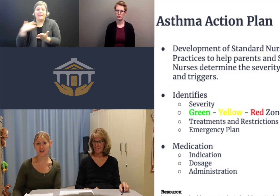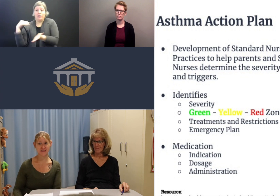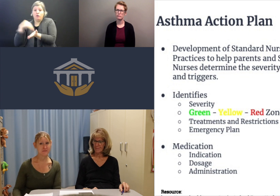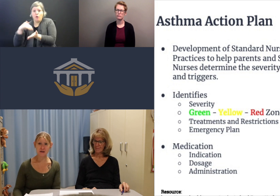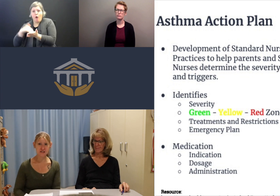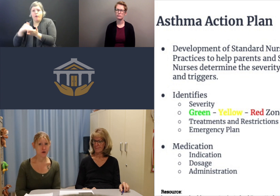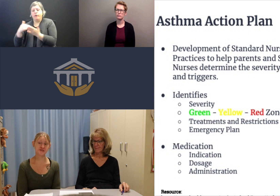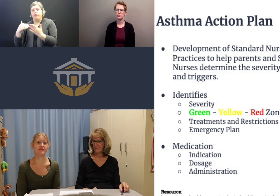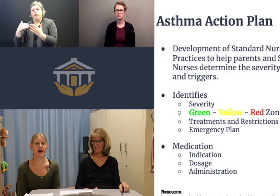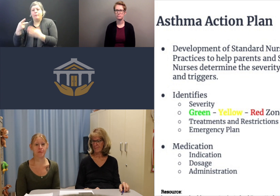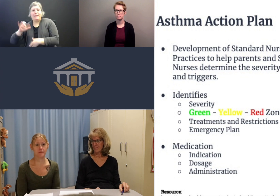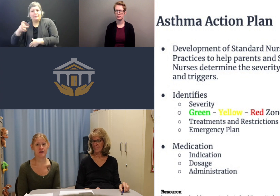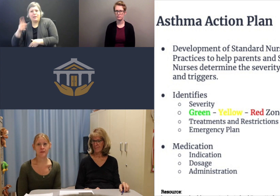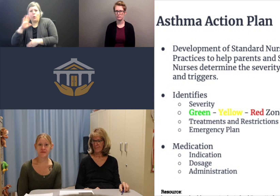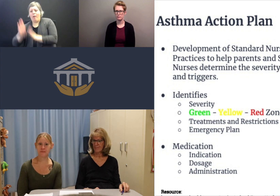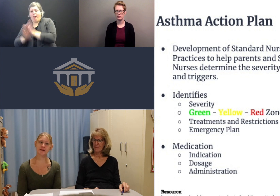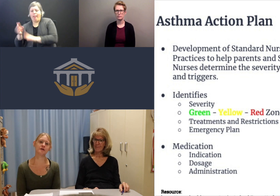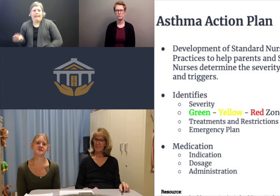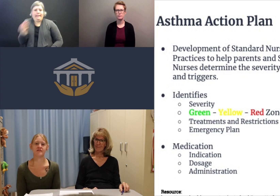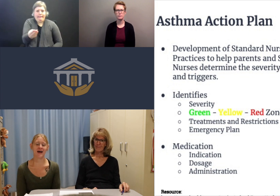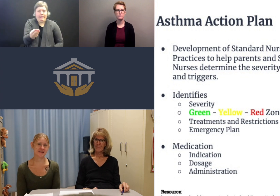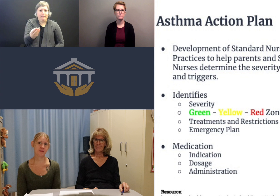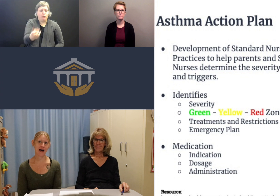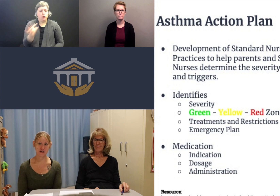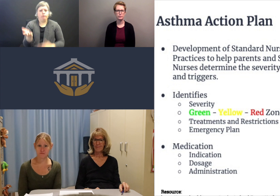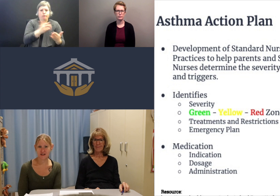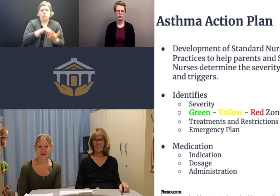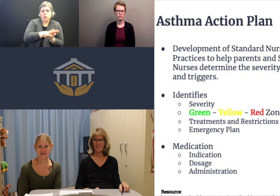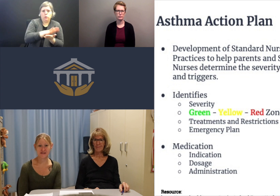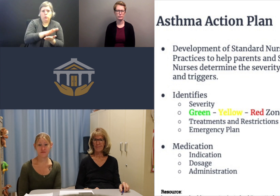and sometimes adults even have them. But the main purpose of an Asthma Action Plan is for a